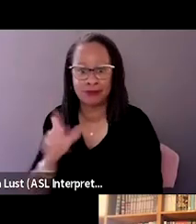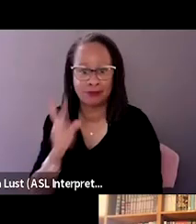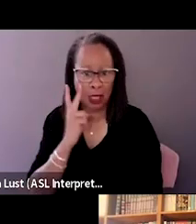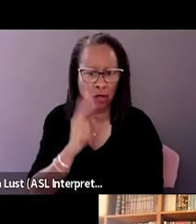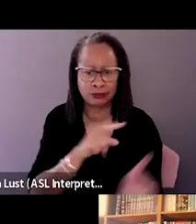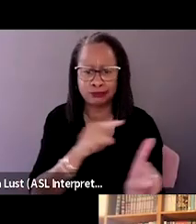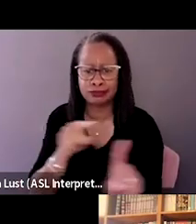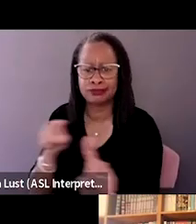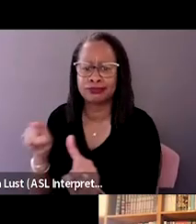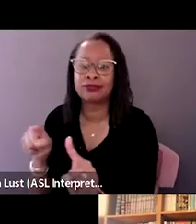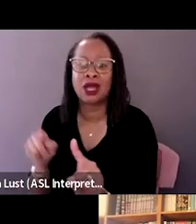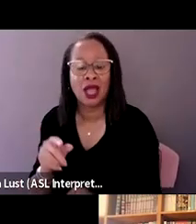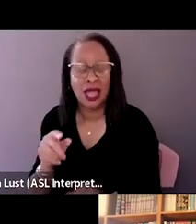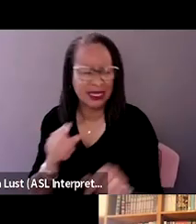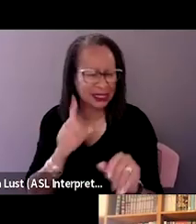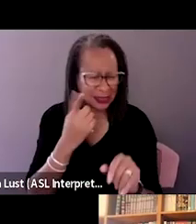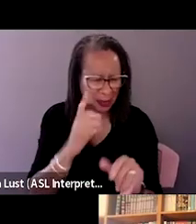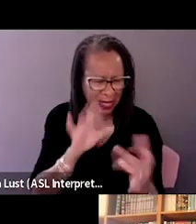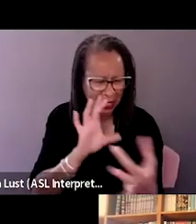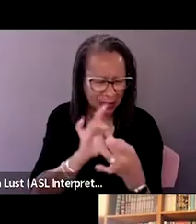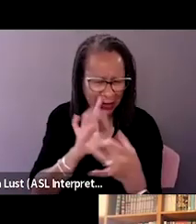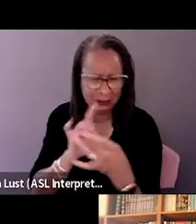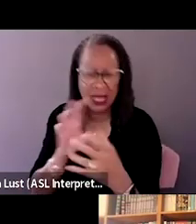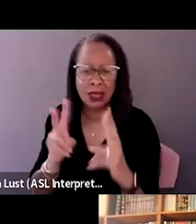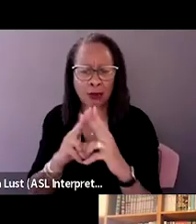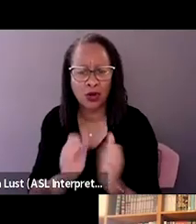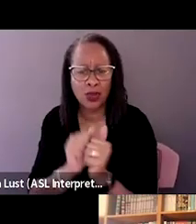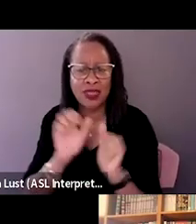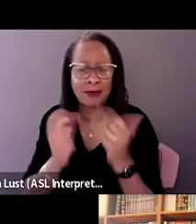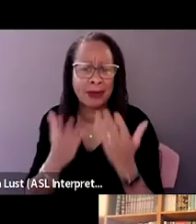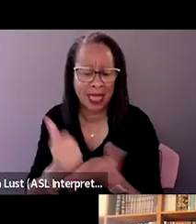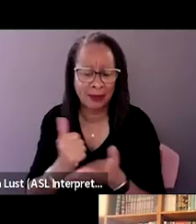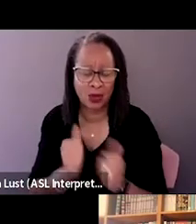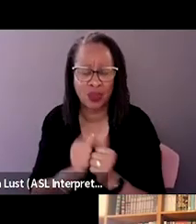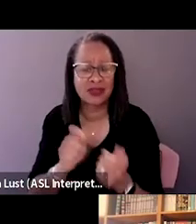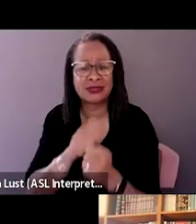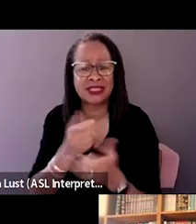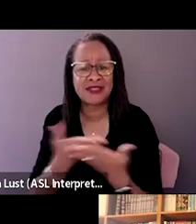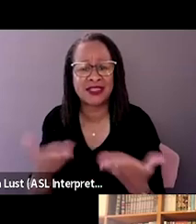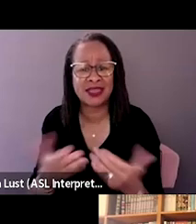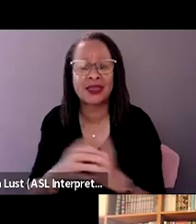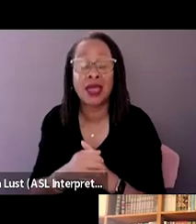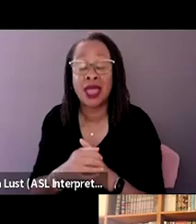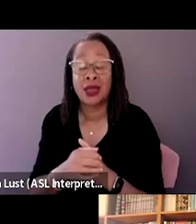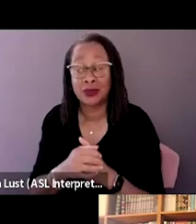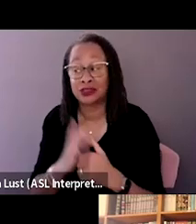is there someone I can get partnered with that might help me with a very specific thing, which is helping me work up my story materials just now.